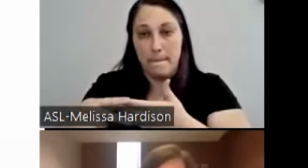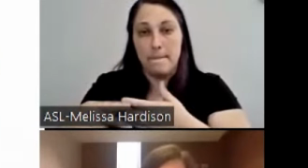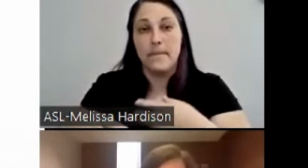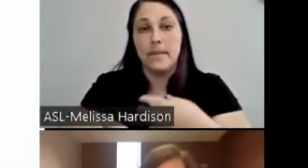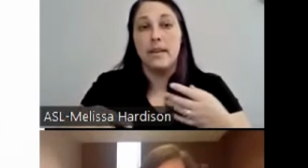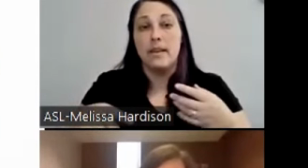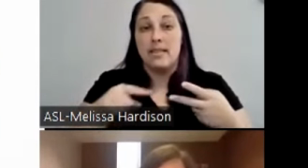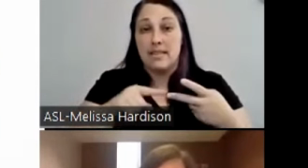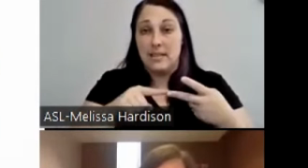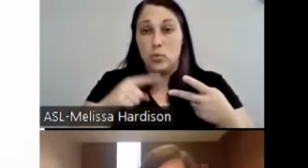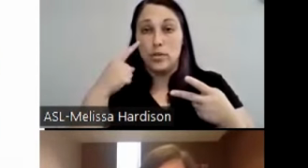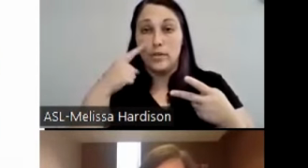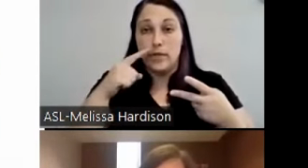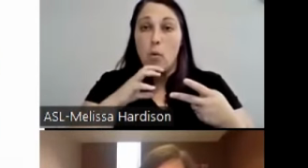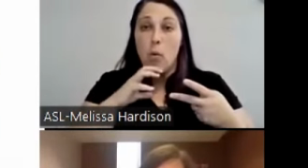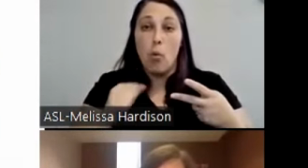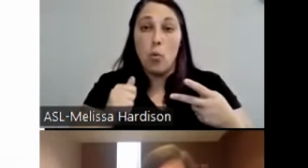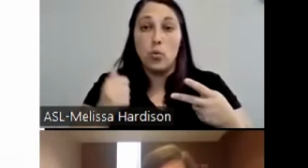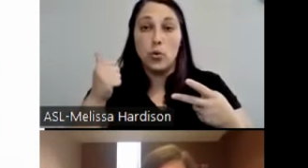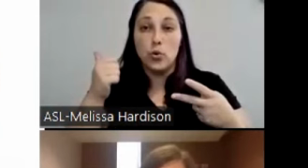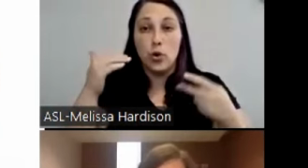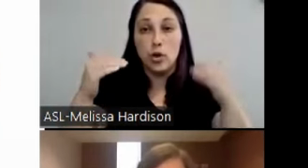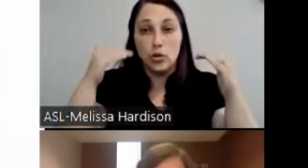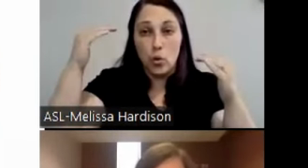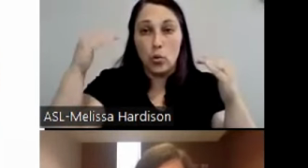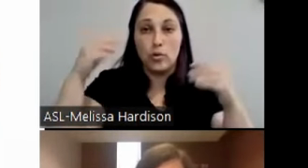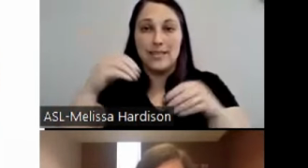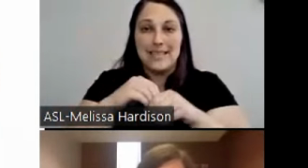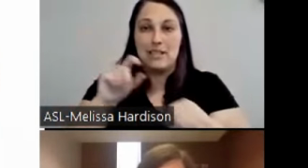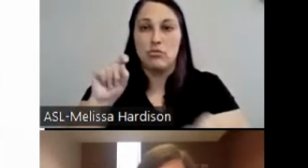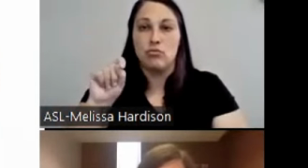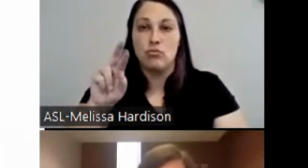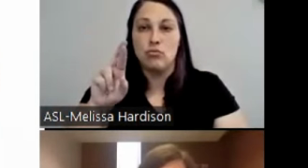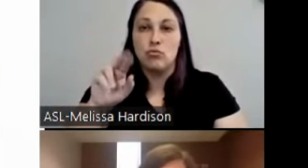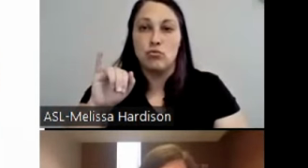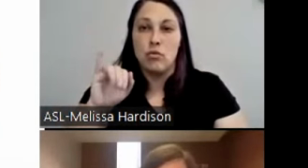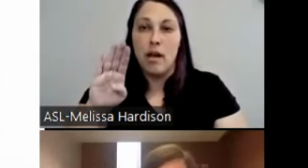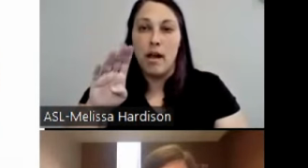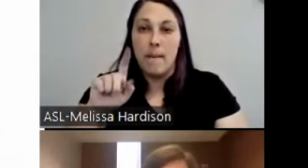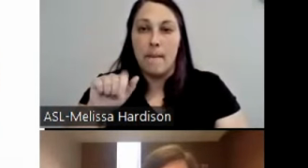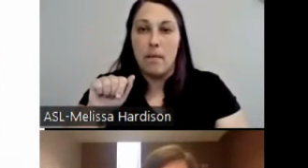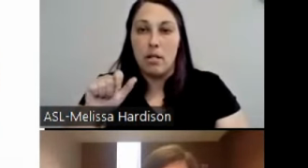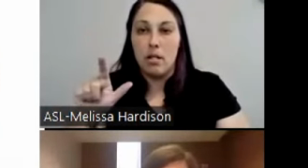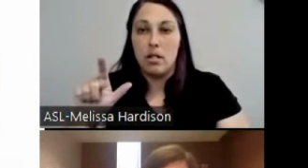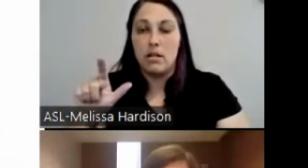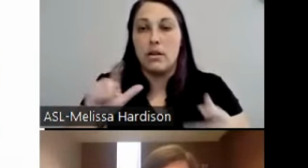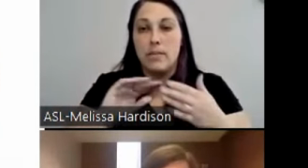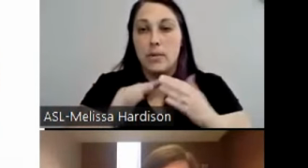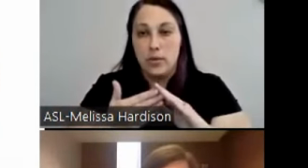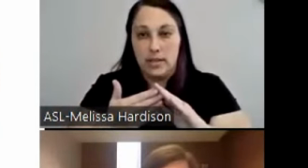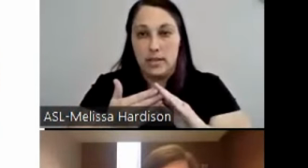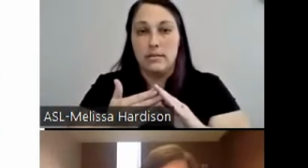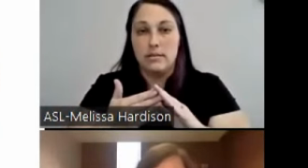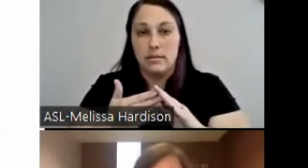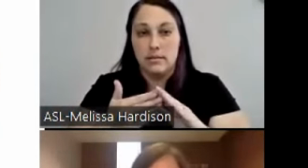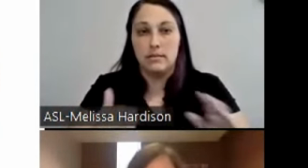have contracted with their local habitat – Mike habitat with humanity, -- Habitat for Humanity.